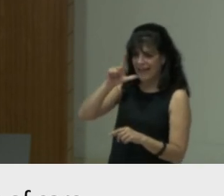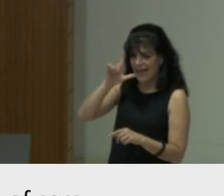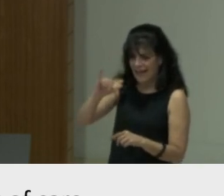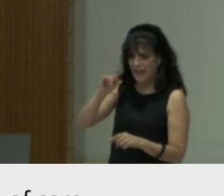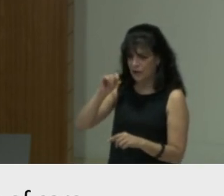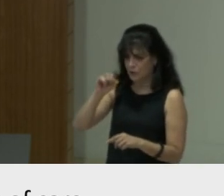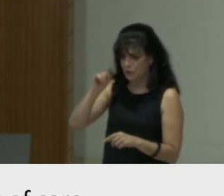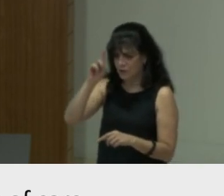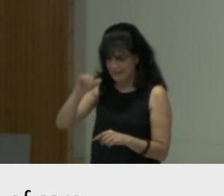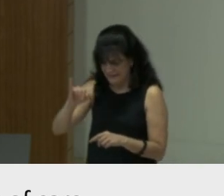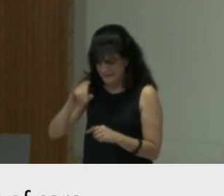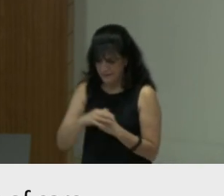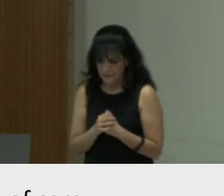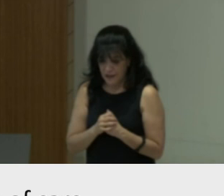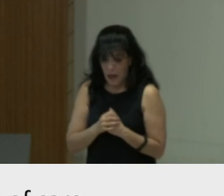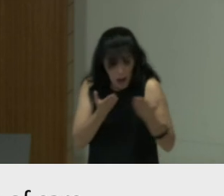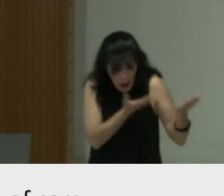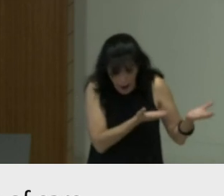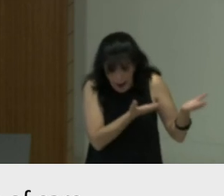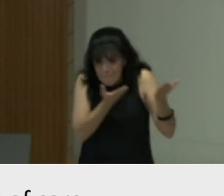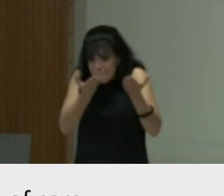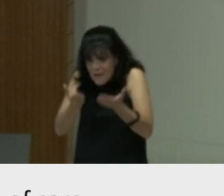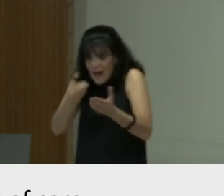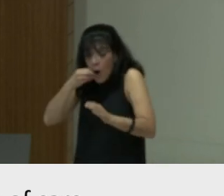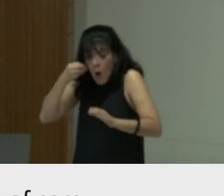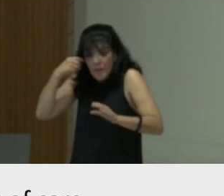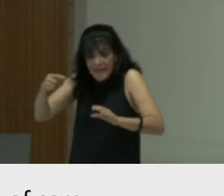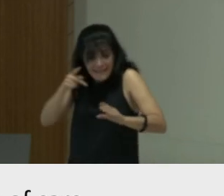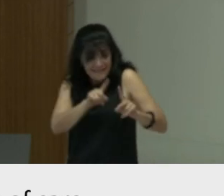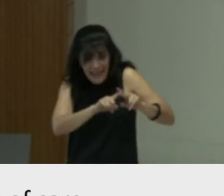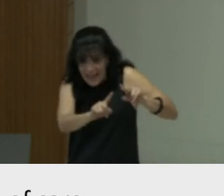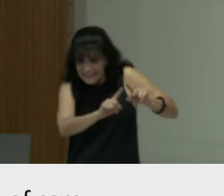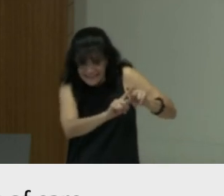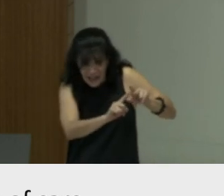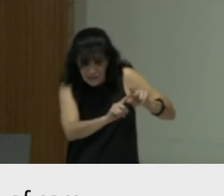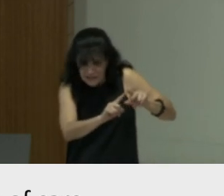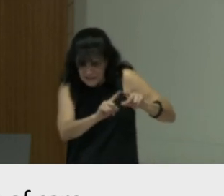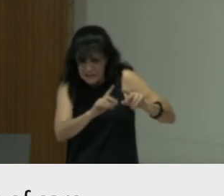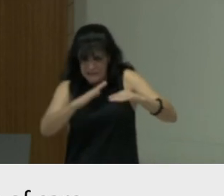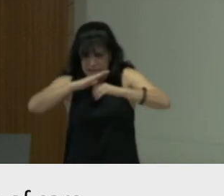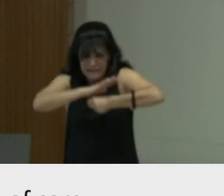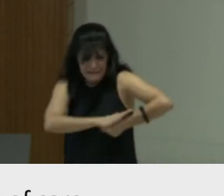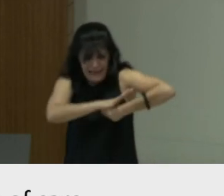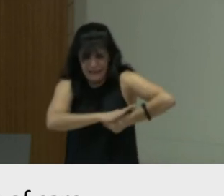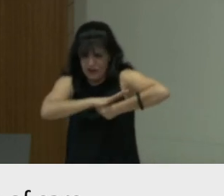The need to bring home these exiles can be seen to stand in some tension with the need for protection,